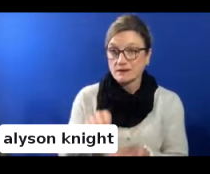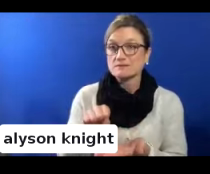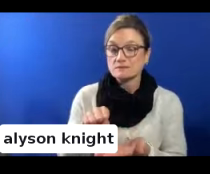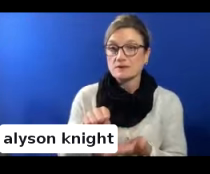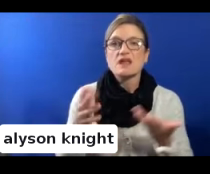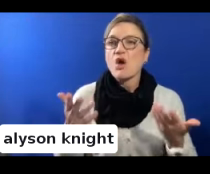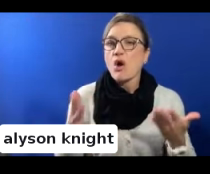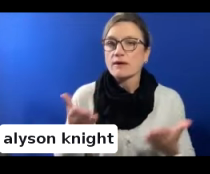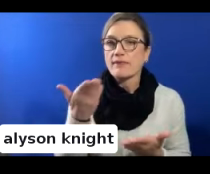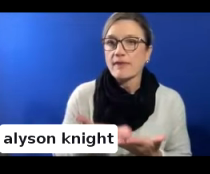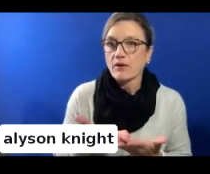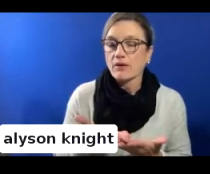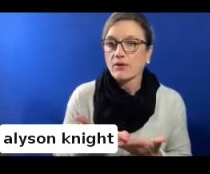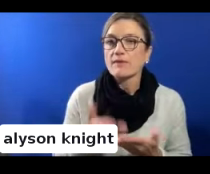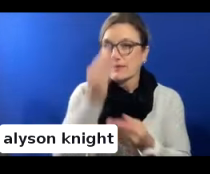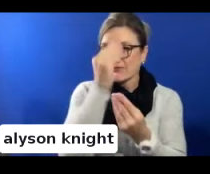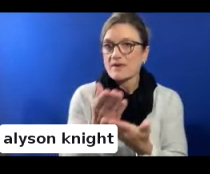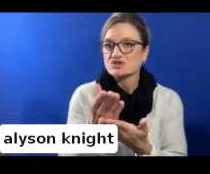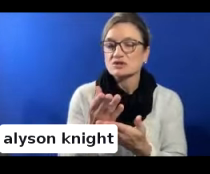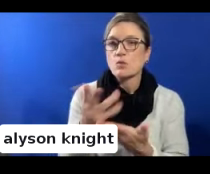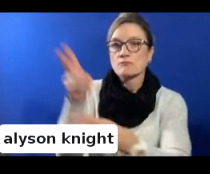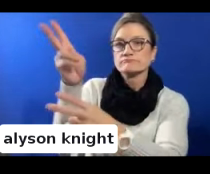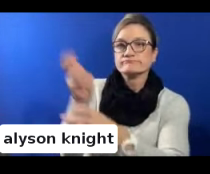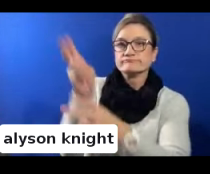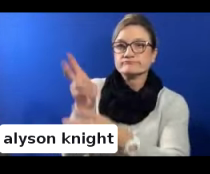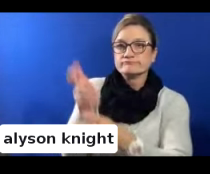It will pull this information from your proposal.